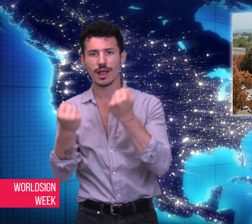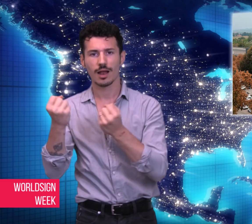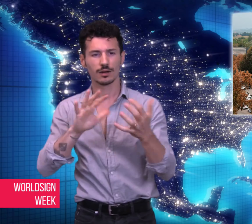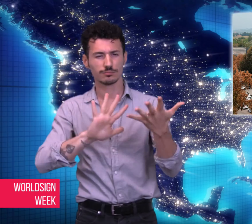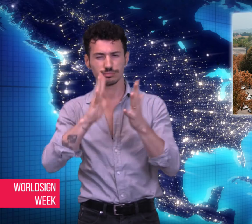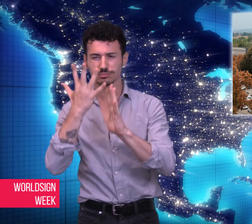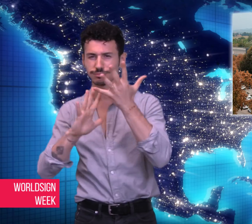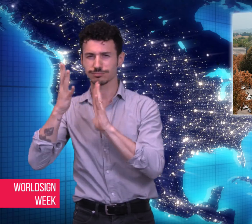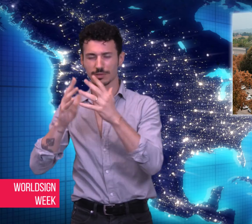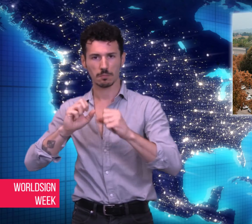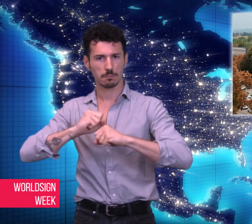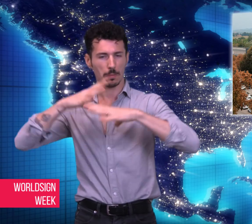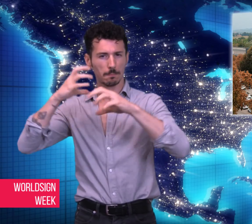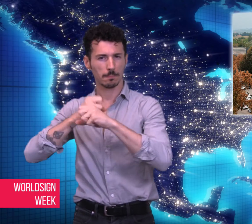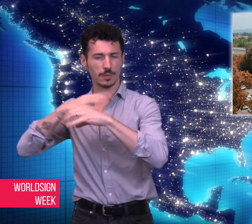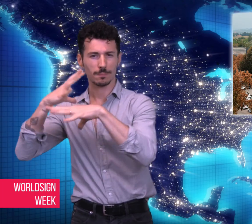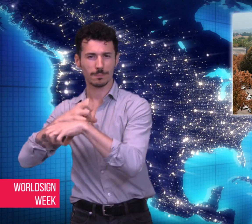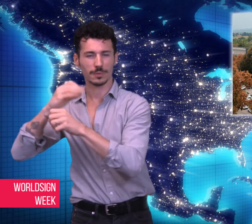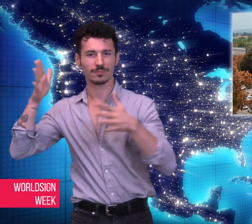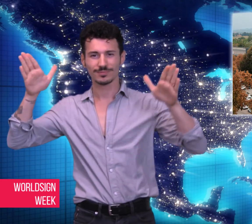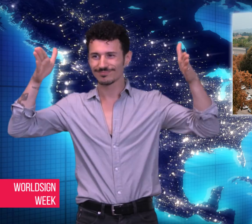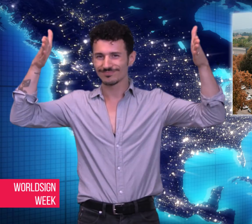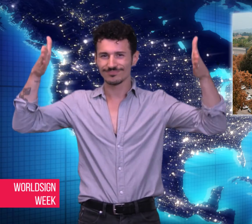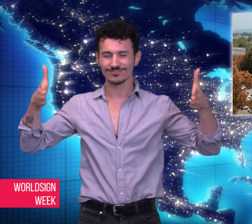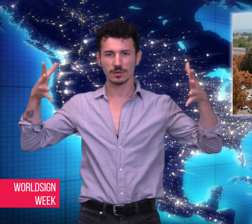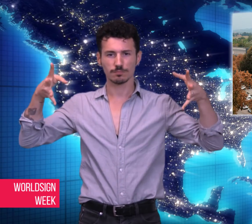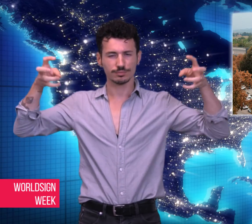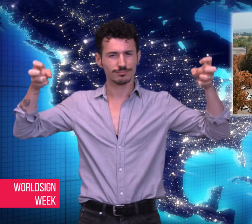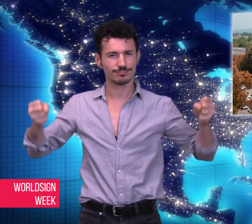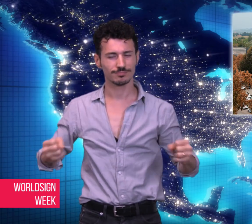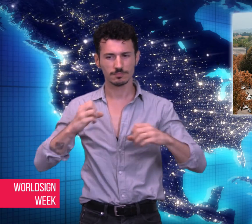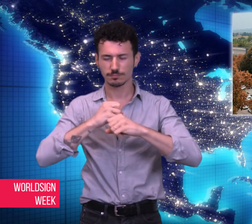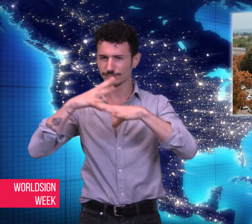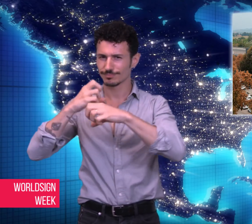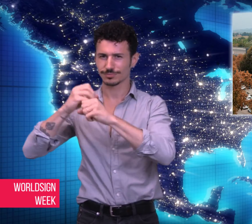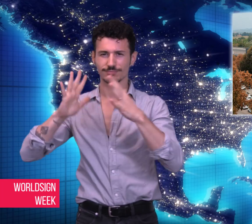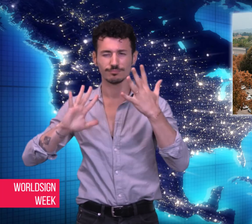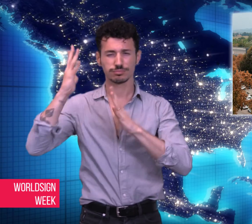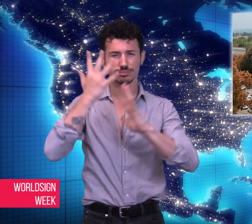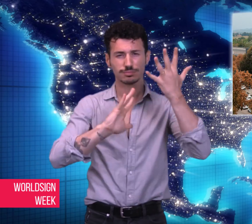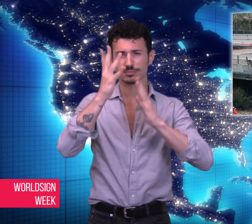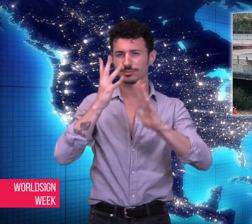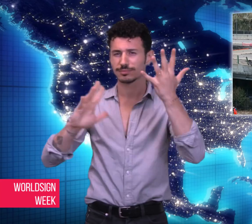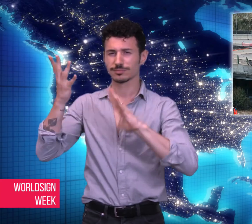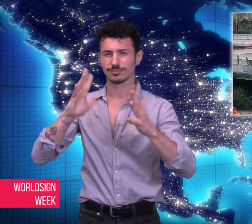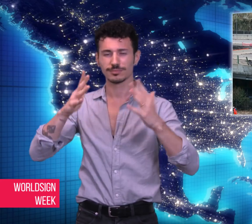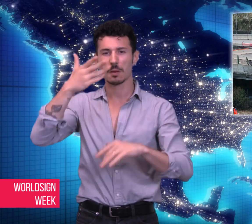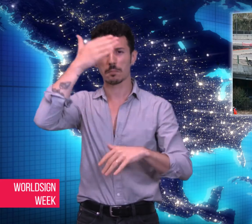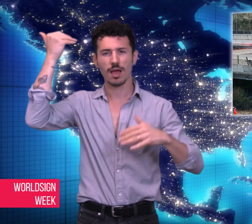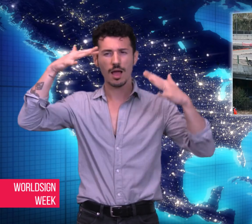cloud of smoke and the extreme heat caused the raised roadway to collapse and sent a heat explosion burning dozens of automobiles on new car lots